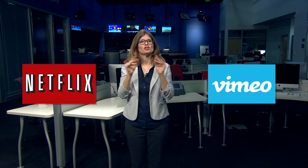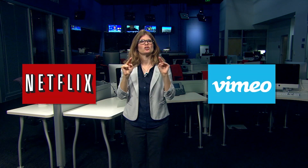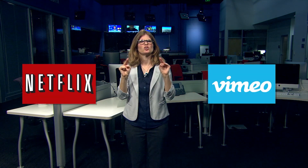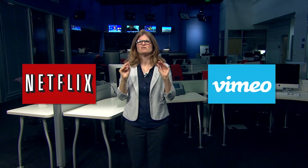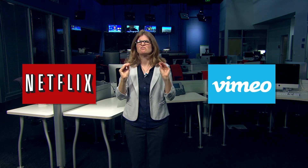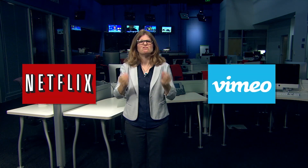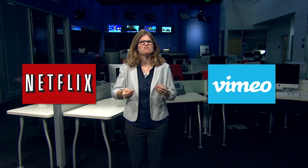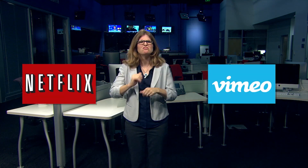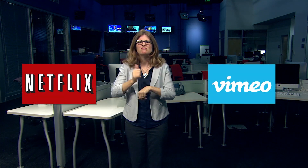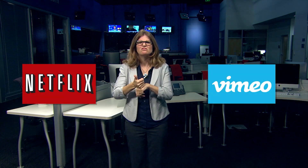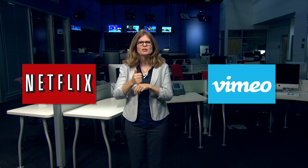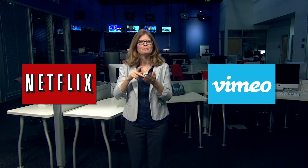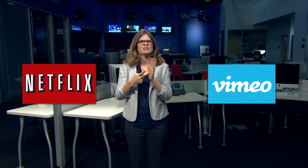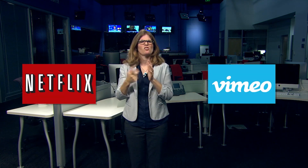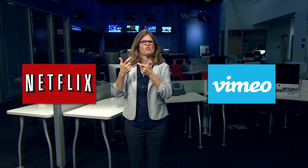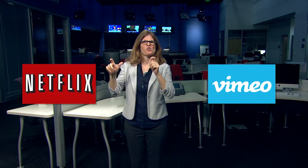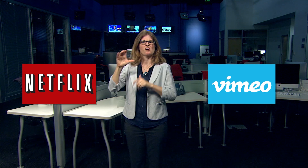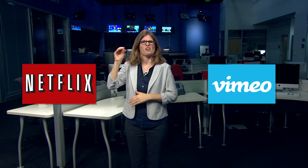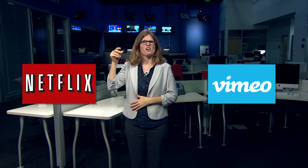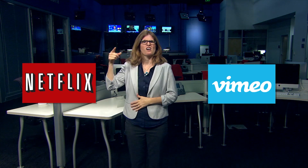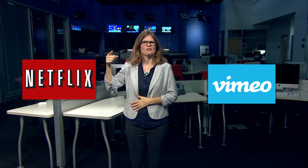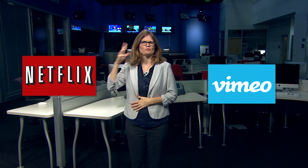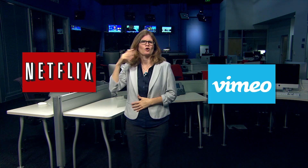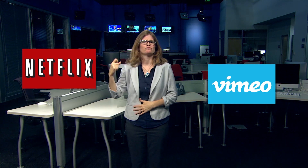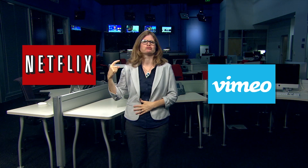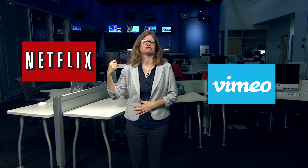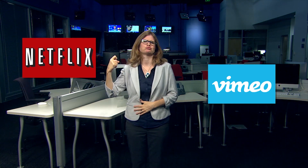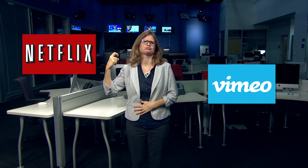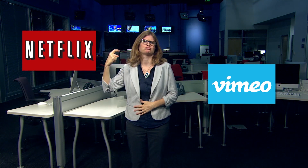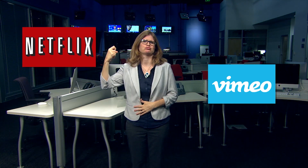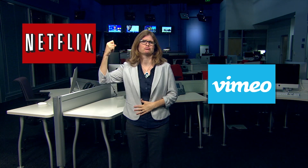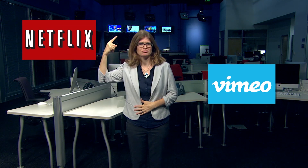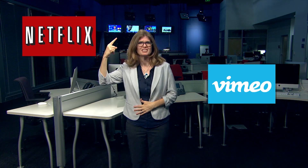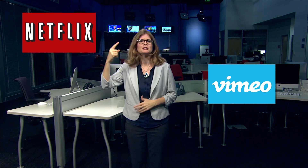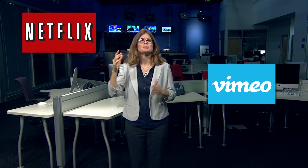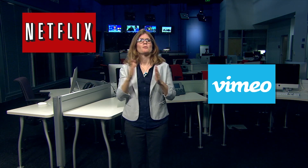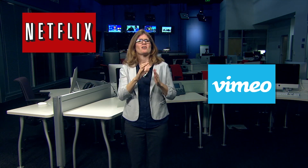However, if net neutrality is taken away, larger companies may be able to pay for fast